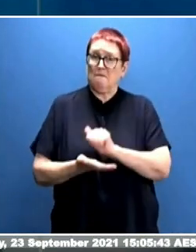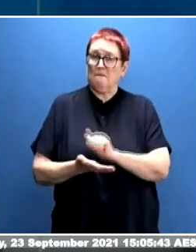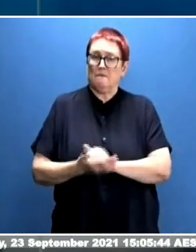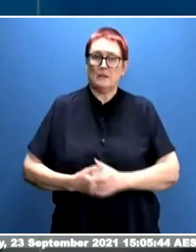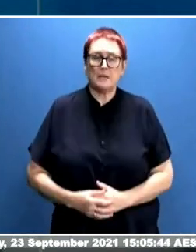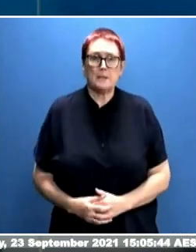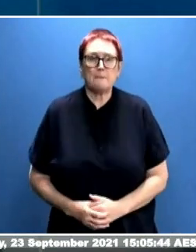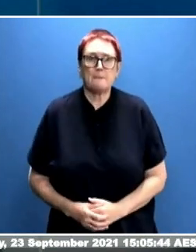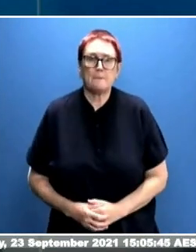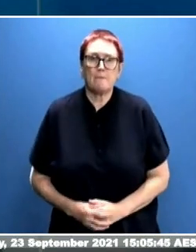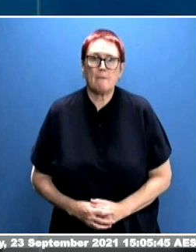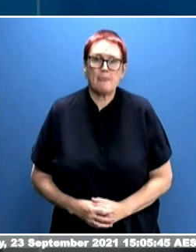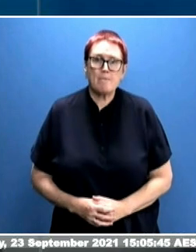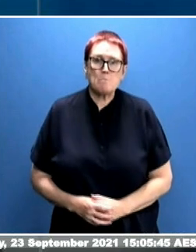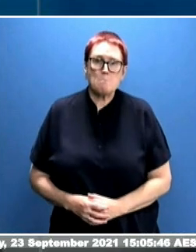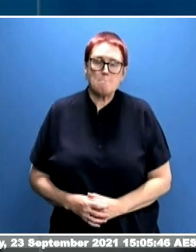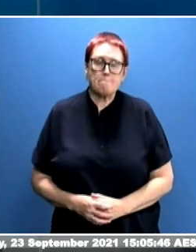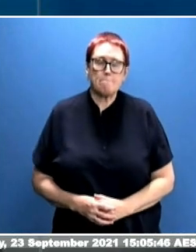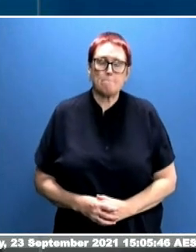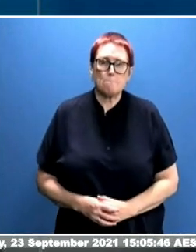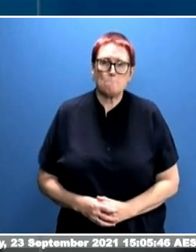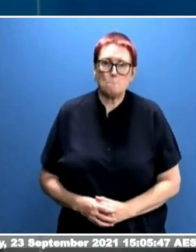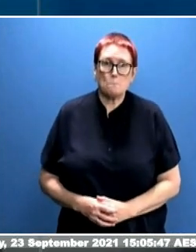Of those young people that are in there, yes.